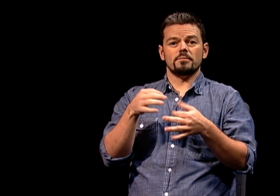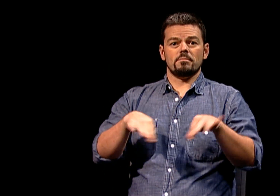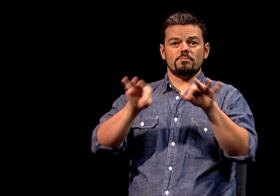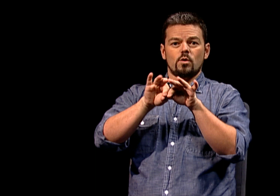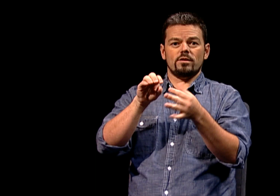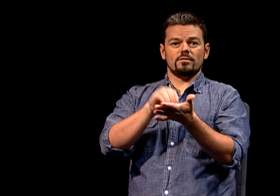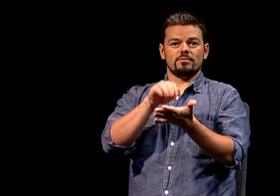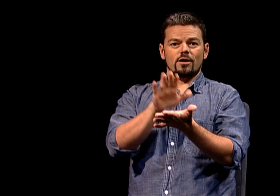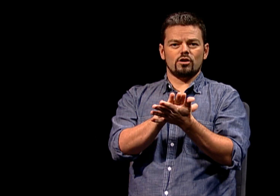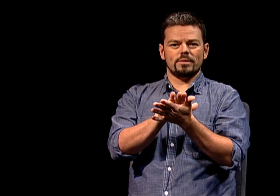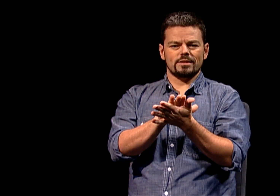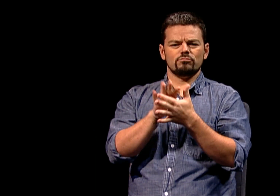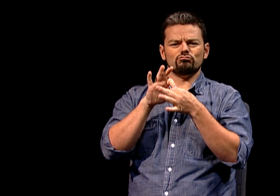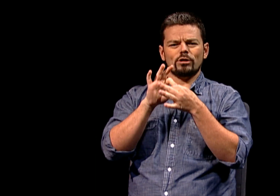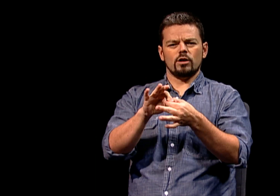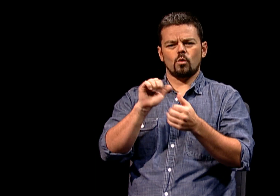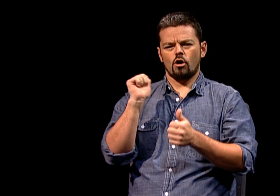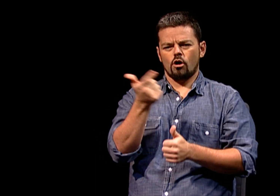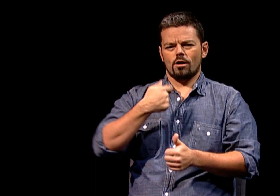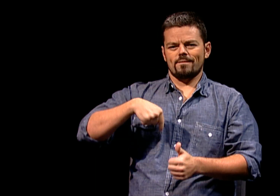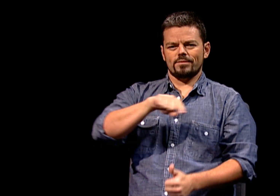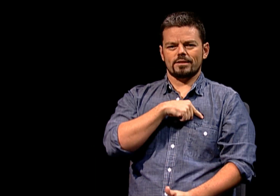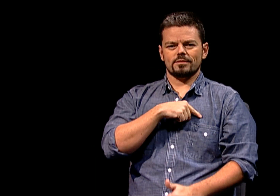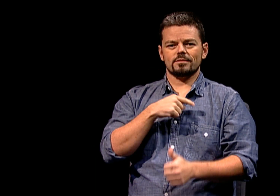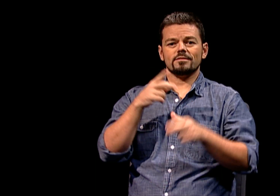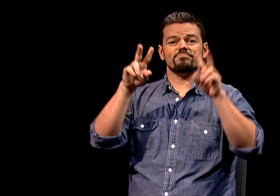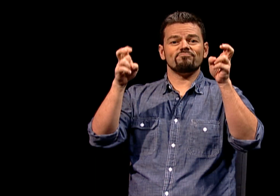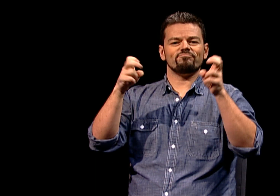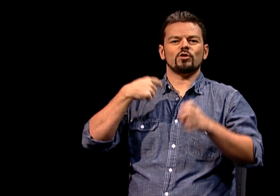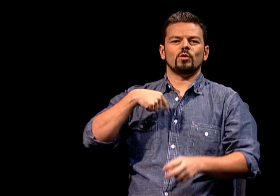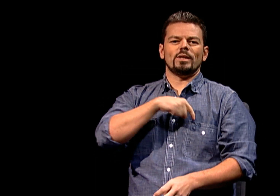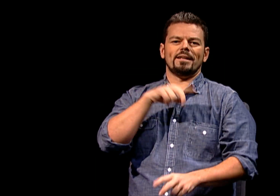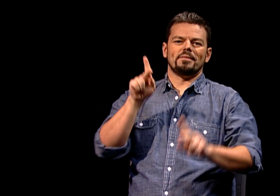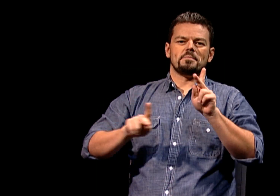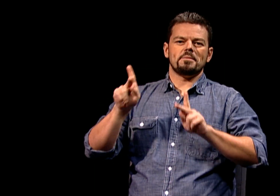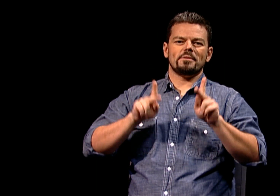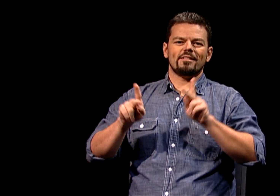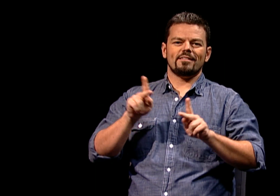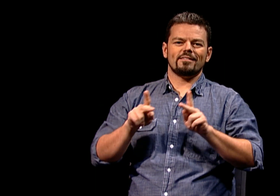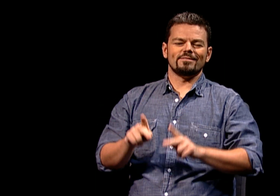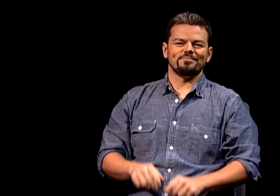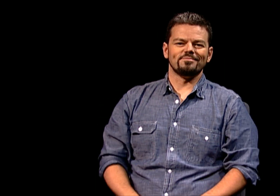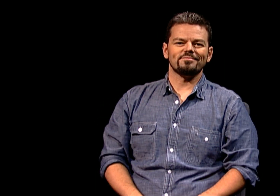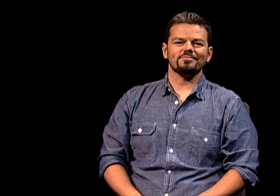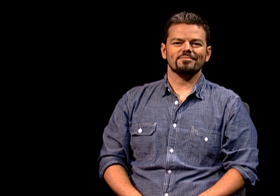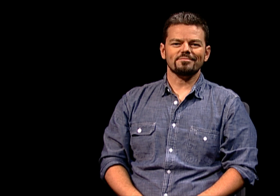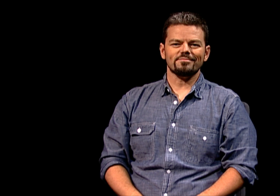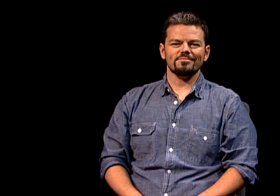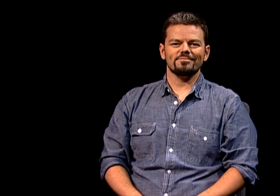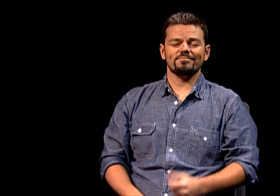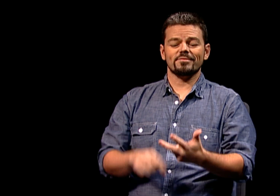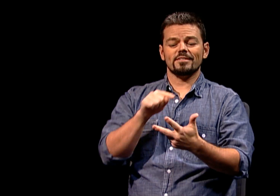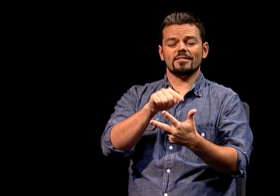HOW THESE IMPORTANT FOUNDING DOCUMENTS RELATE TO ALL OF US, WE, THE PEOPLE.